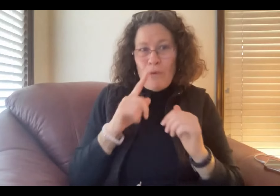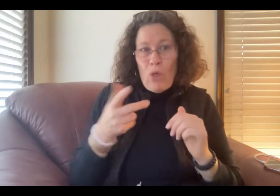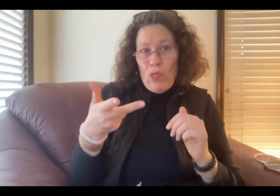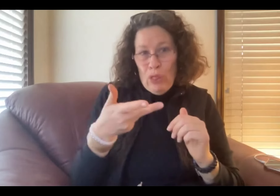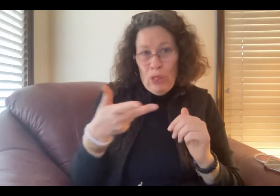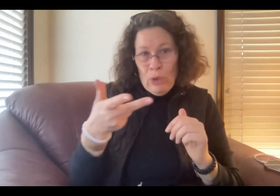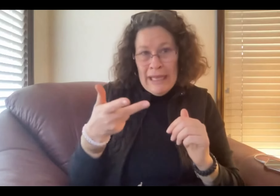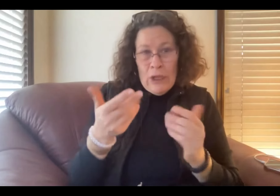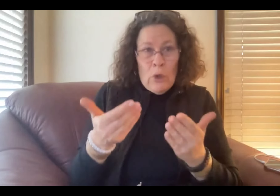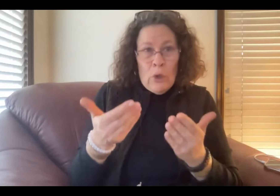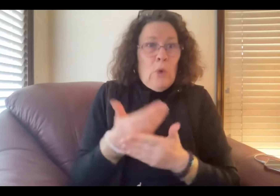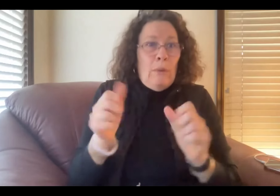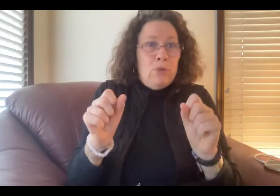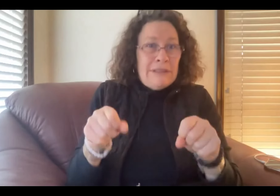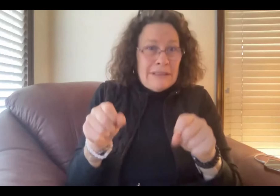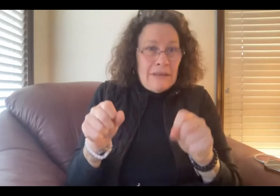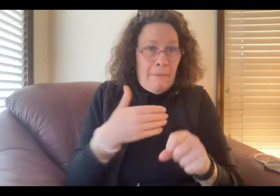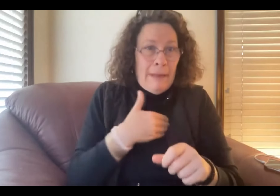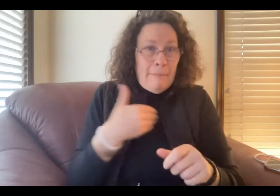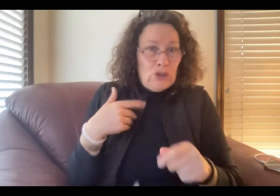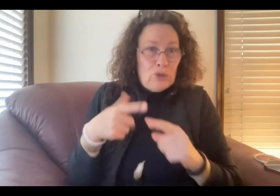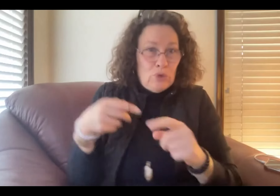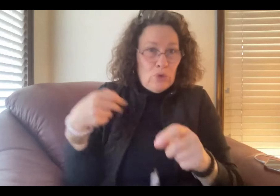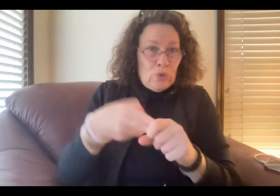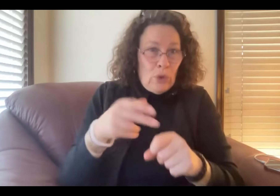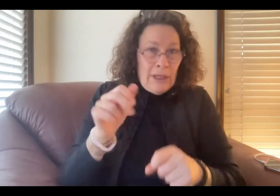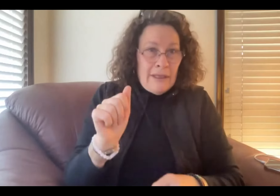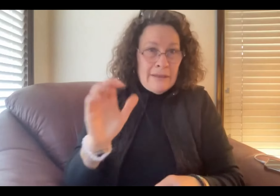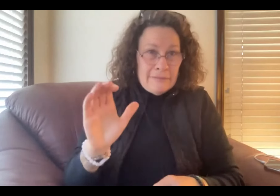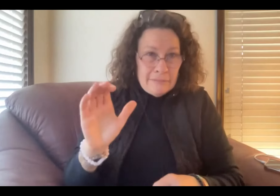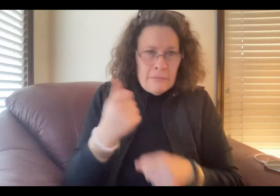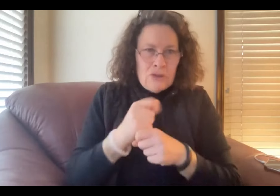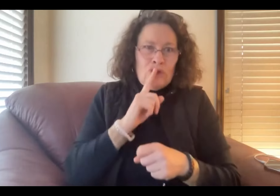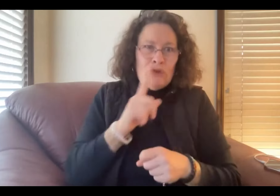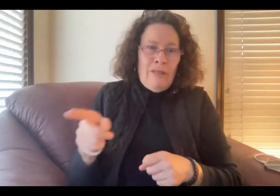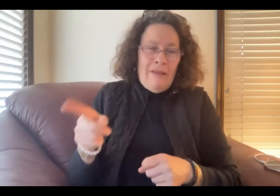I was thinking about communication access for the three new potential members to join